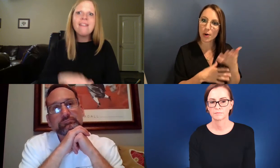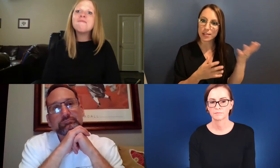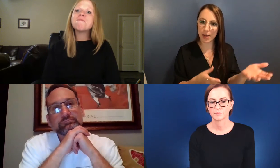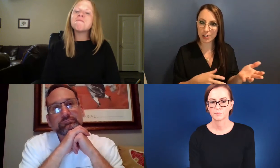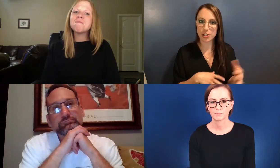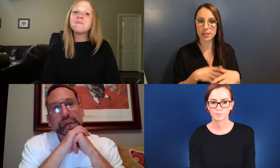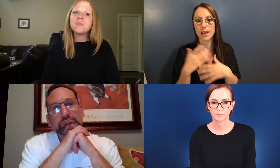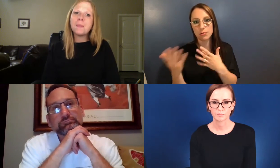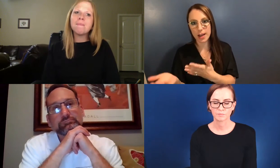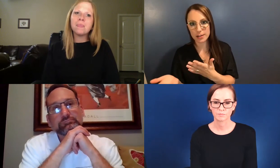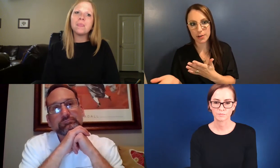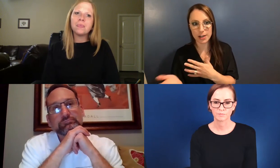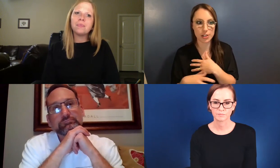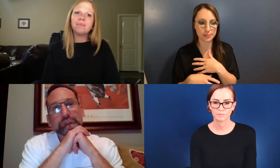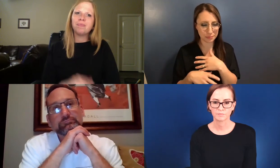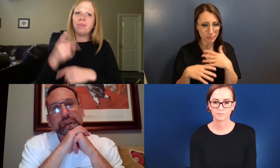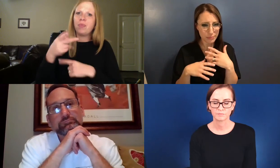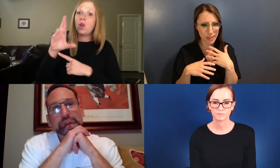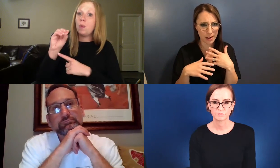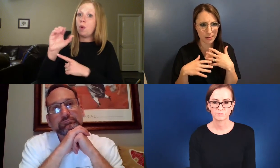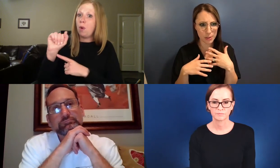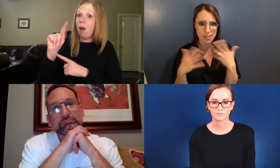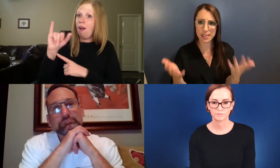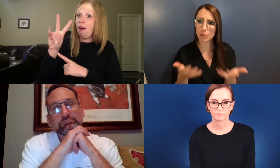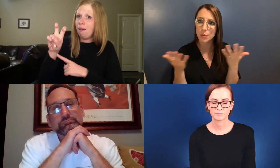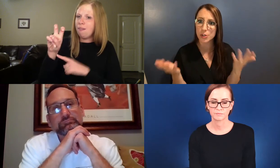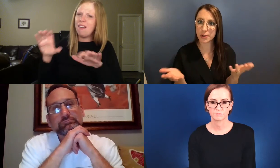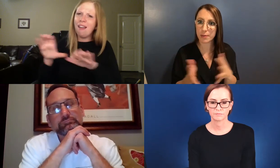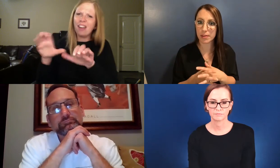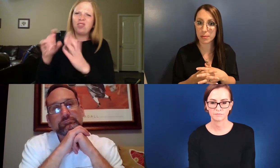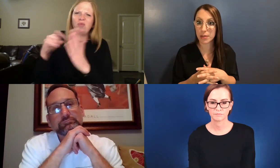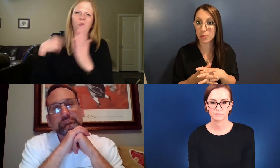proactive action and reactive action. You can see what we're doing once a month,